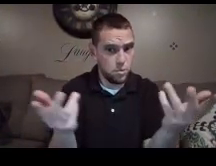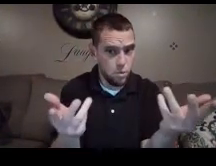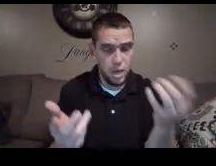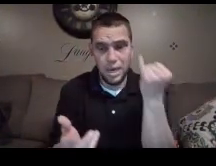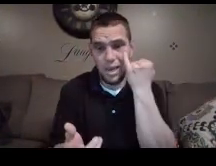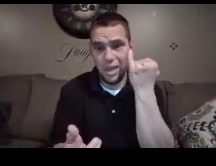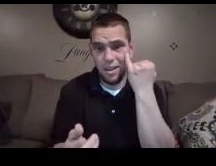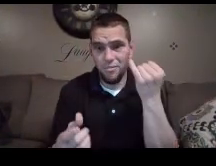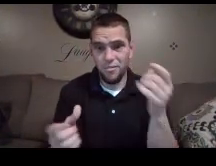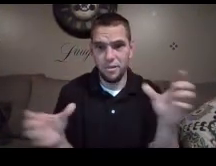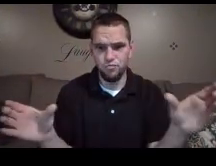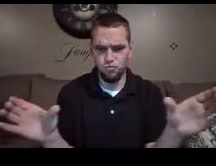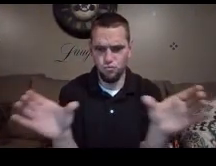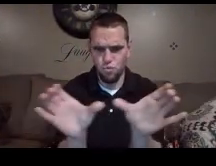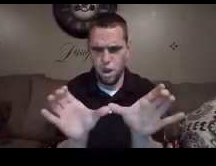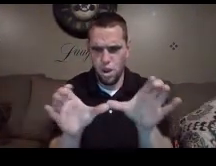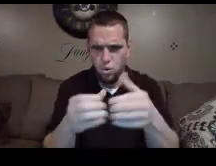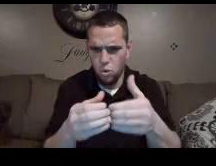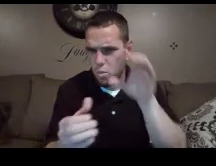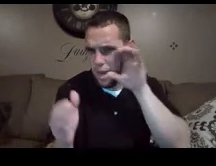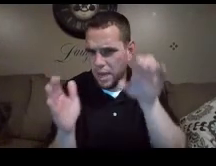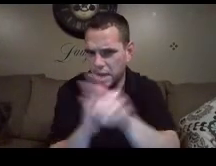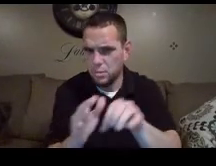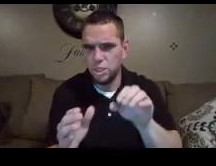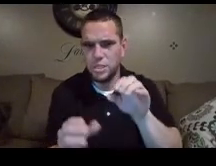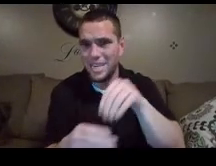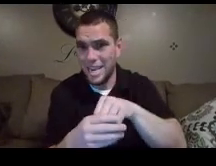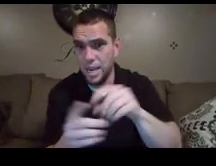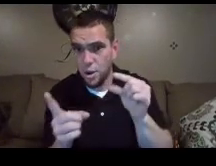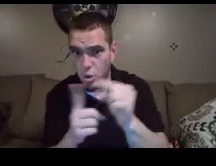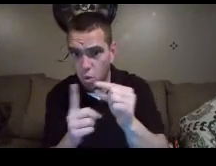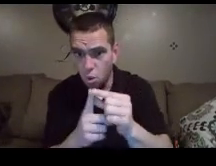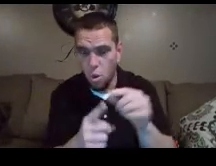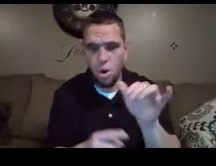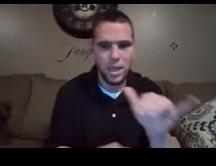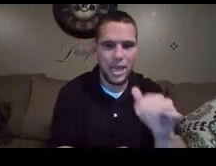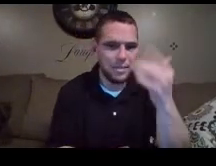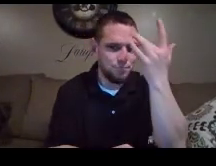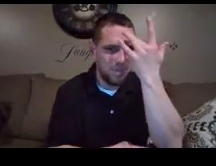this-- and this would go for smart graphics and things like that that you make in Word.